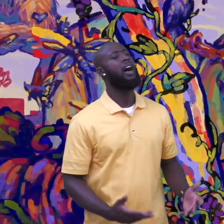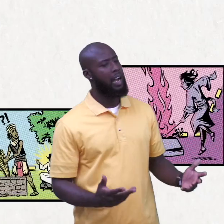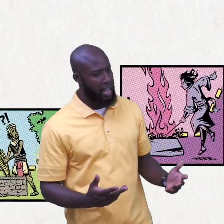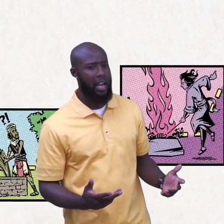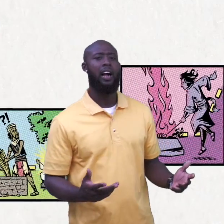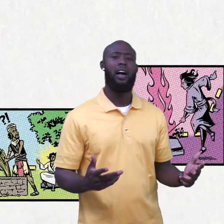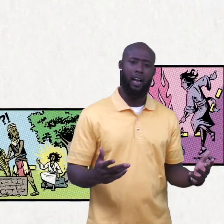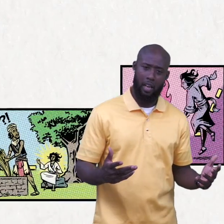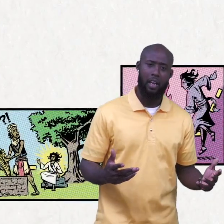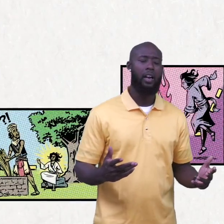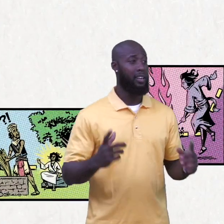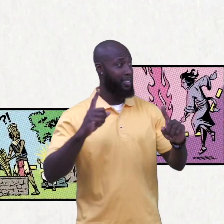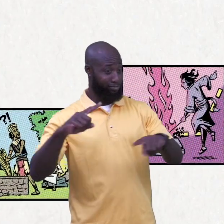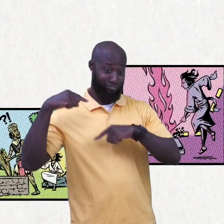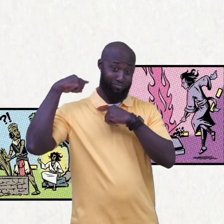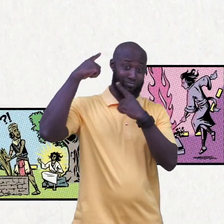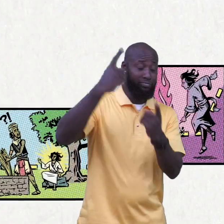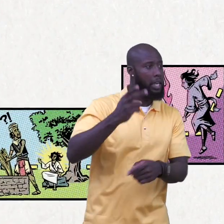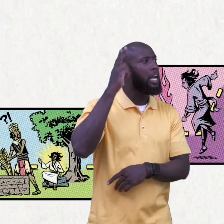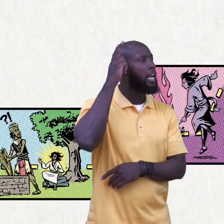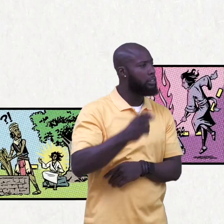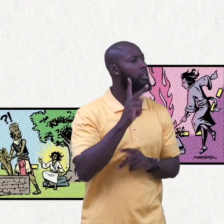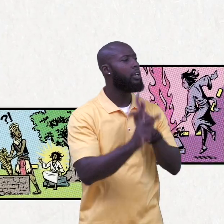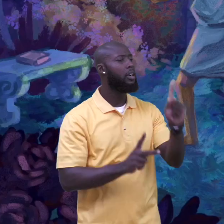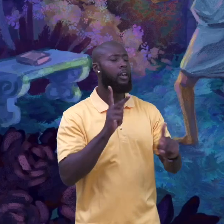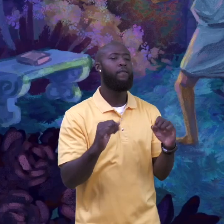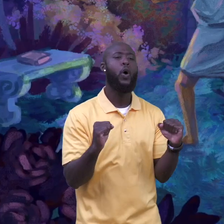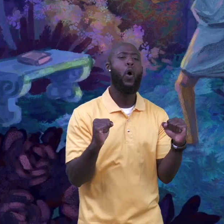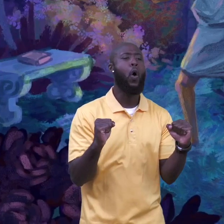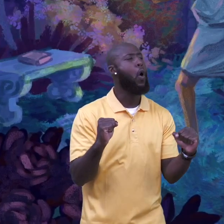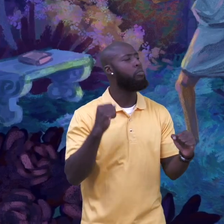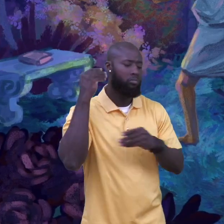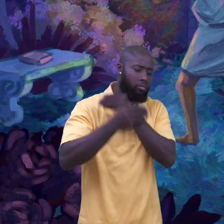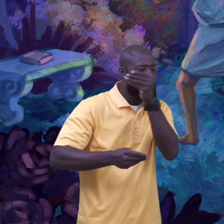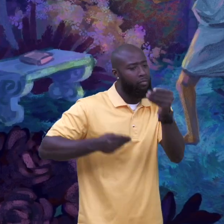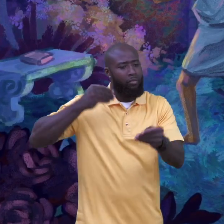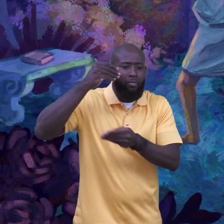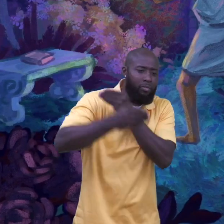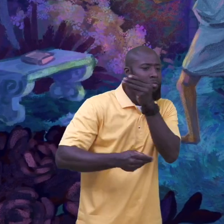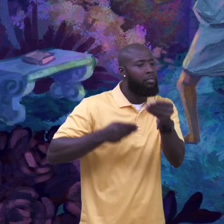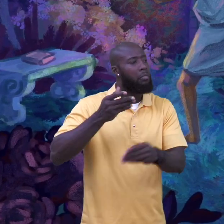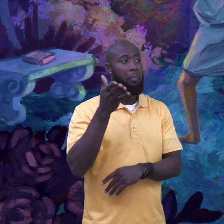Jon: This is sophisticated and beautiful literature,